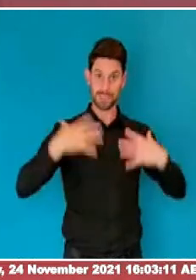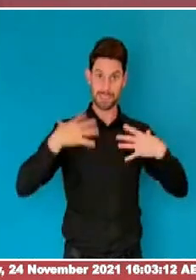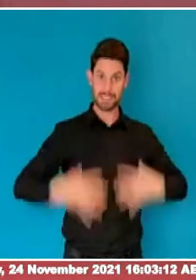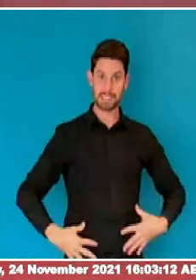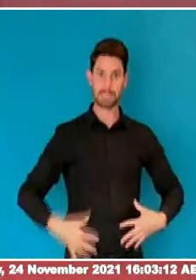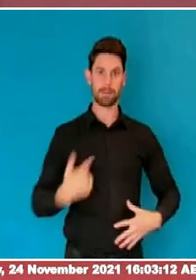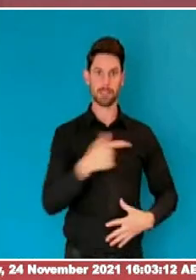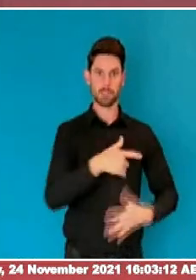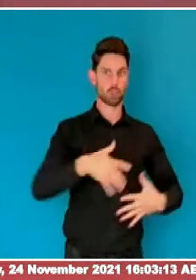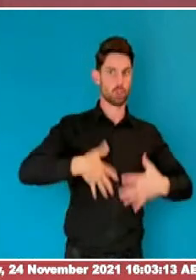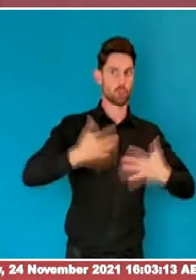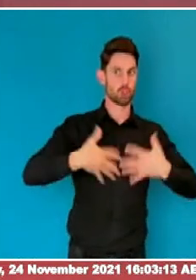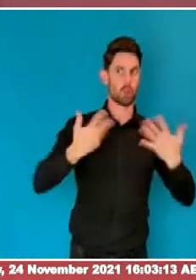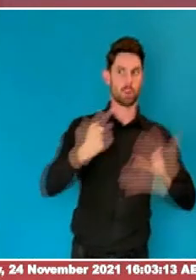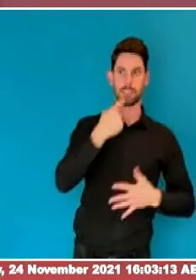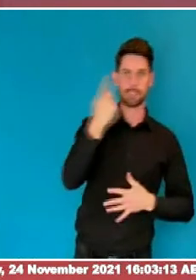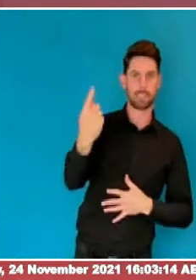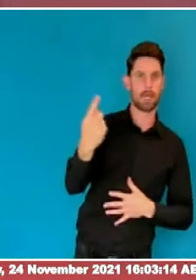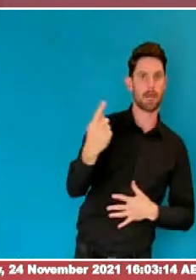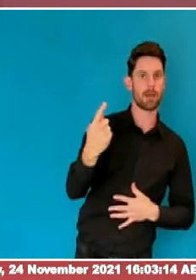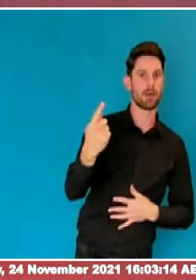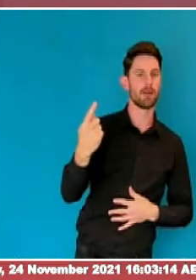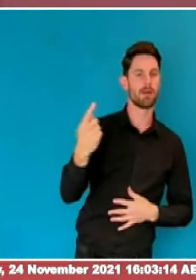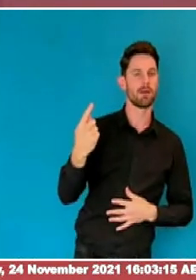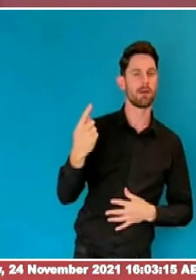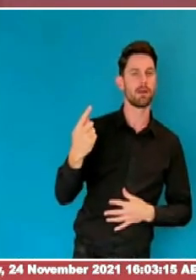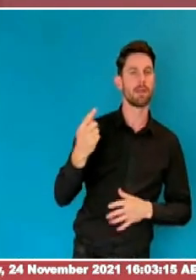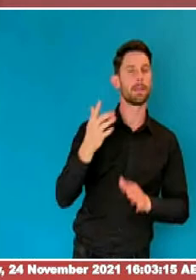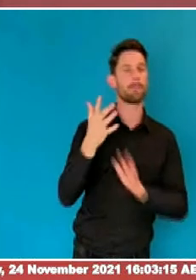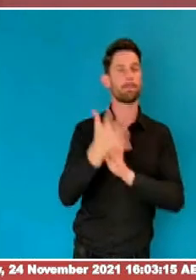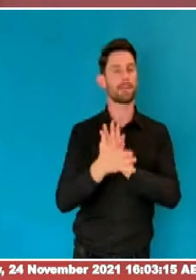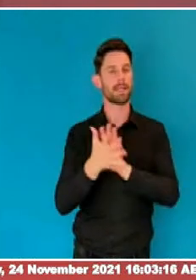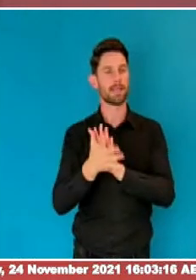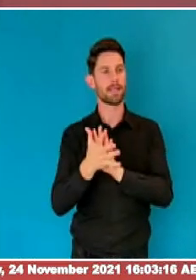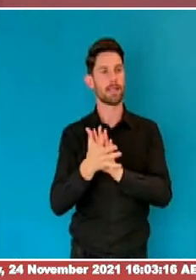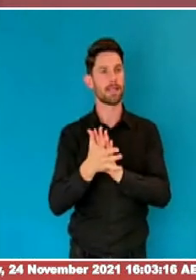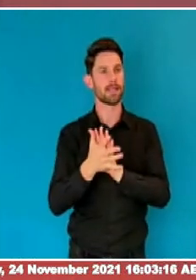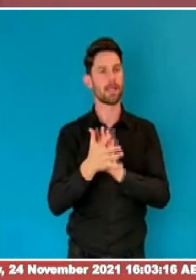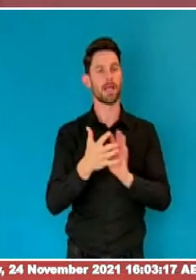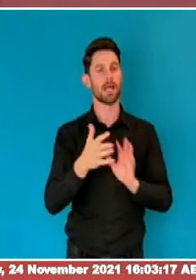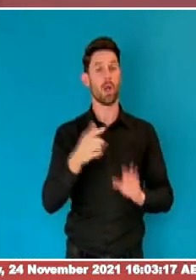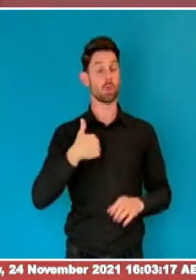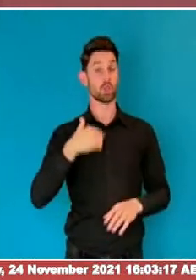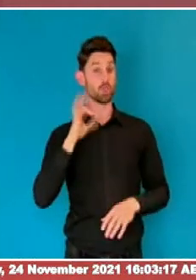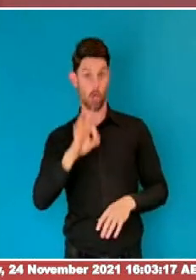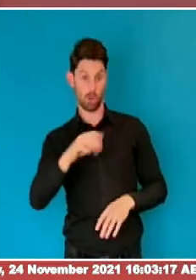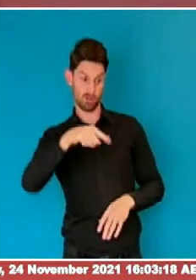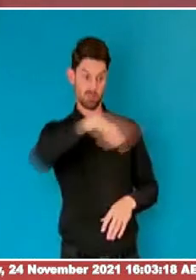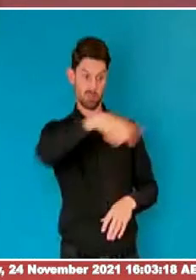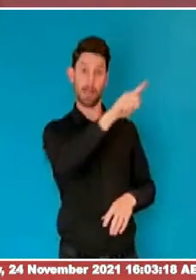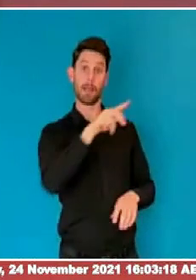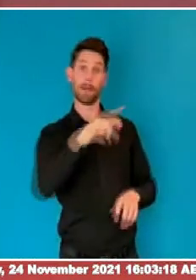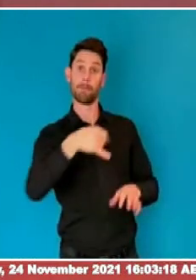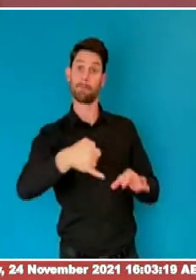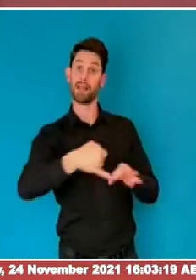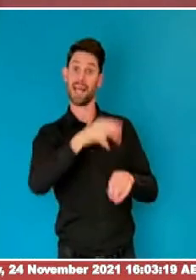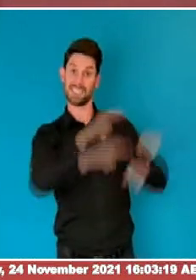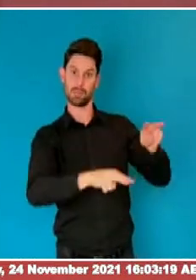So, you know, I think it's not a safeguard for the organisation, it's more the